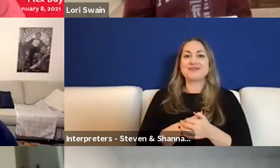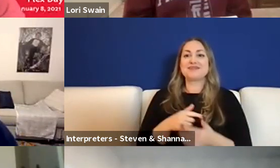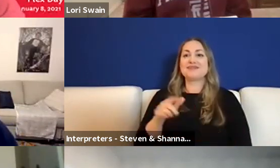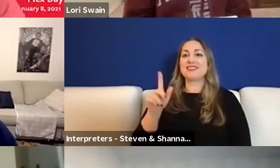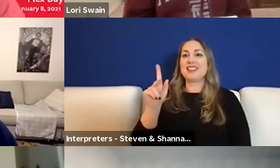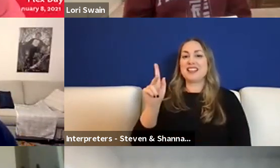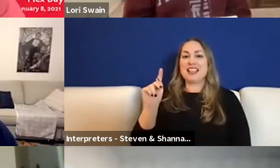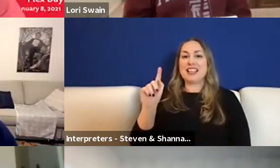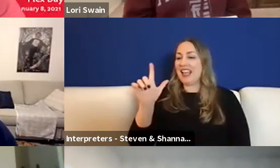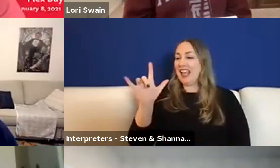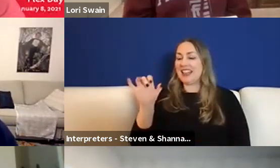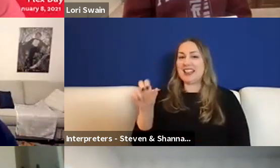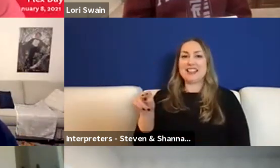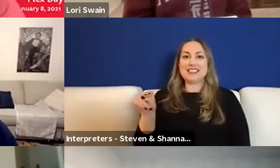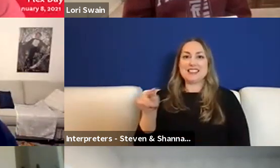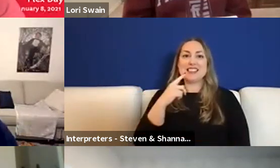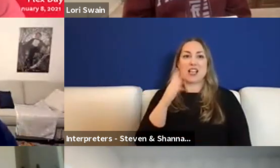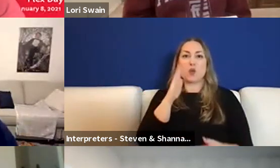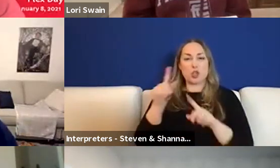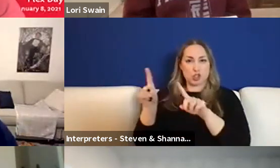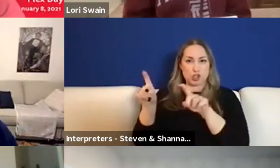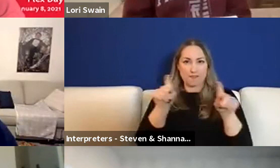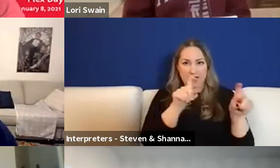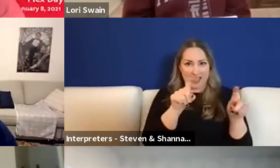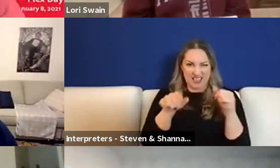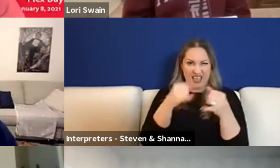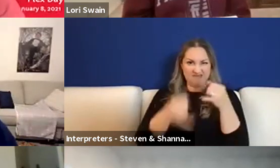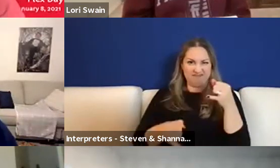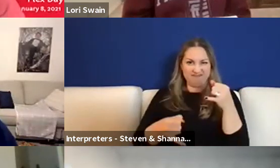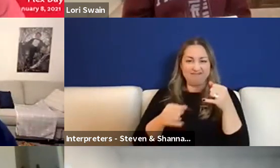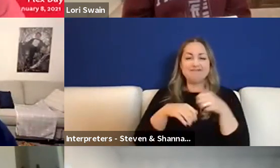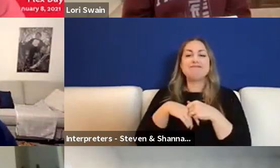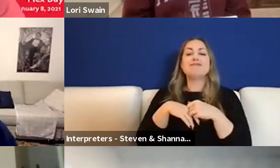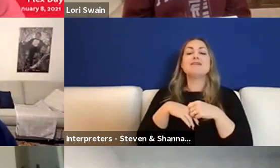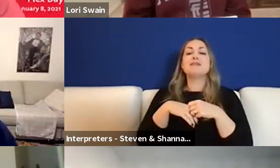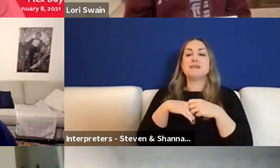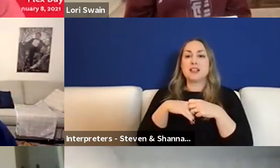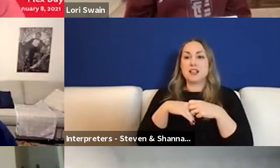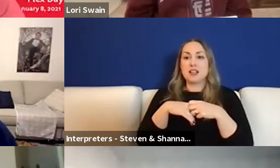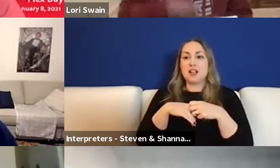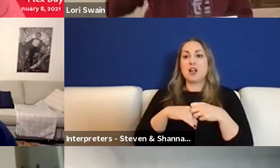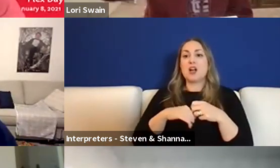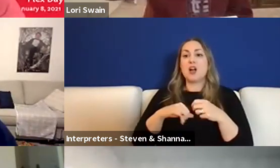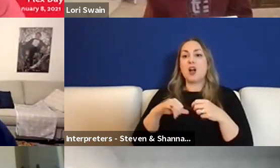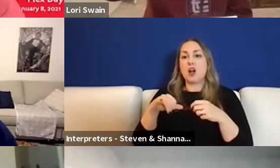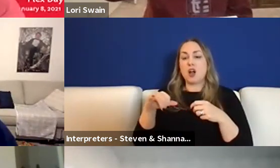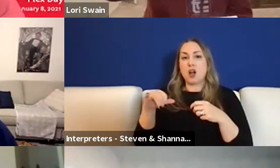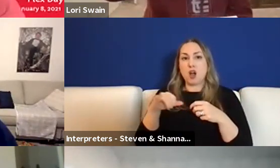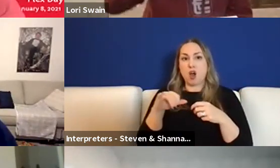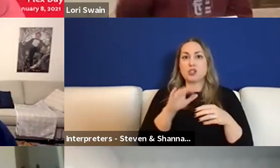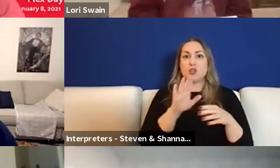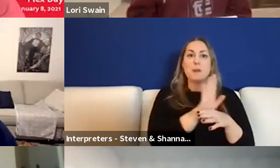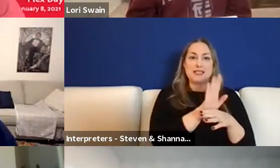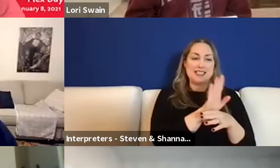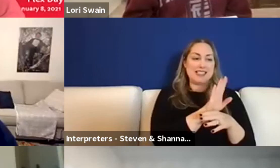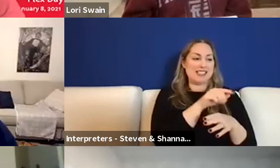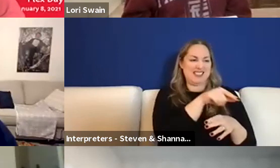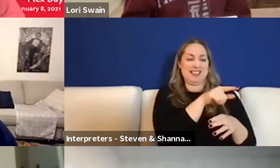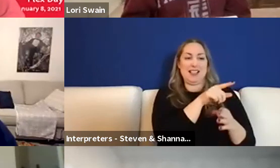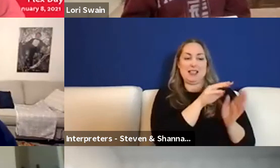here, there's going to be a survey for us all to do at the end. And yes, business is a model for how the team can really work well